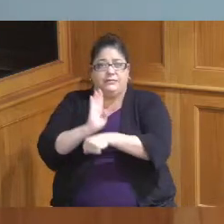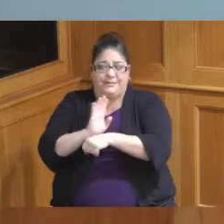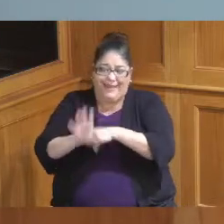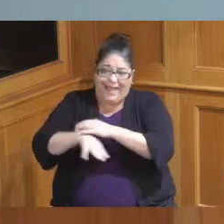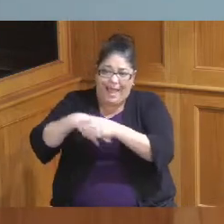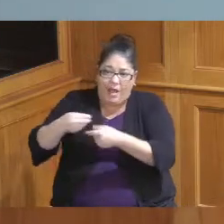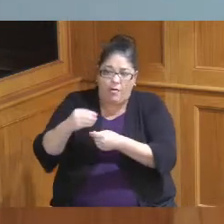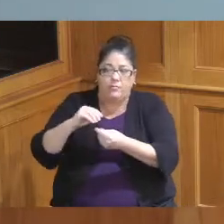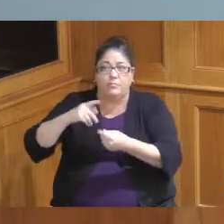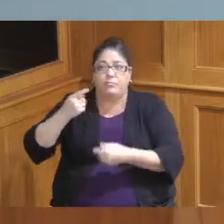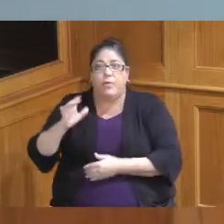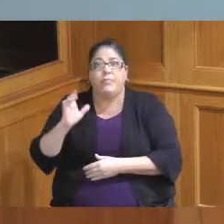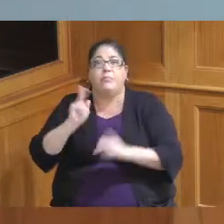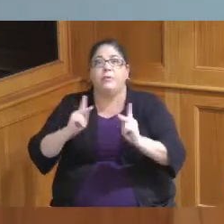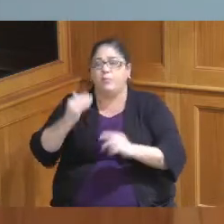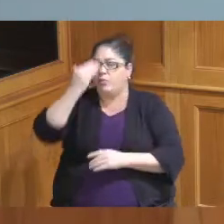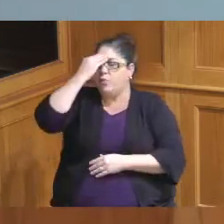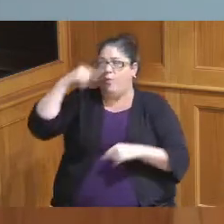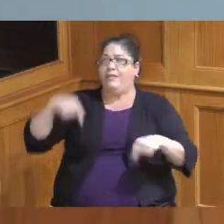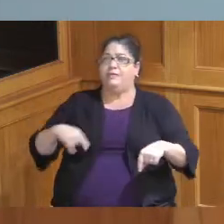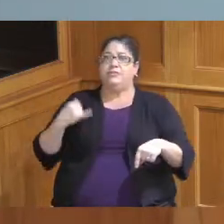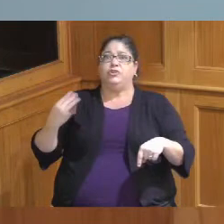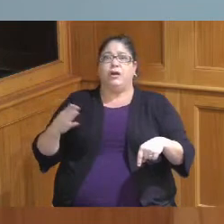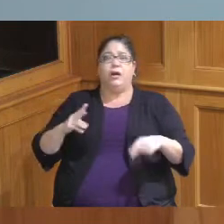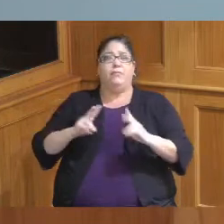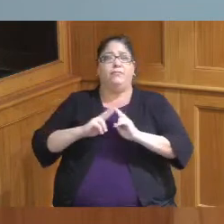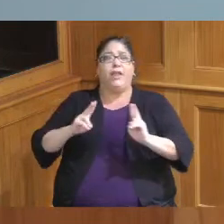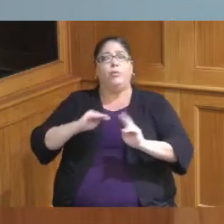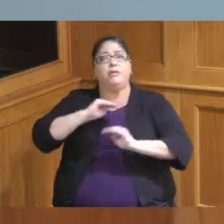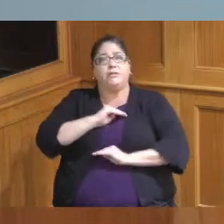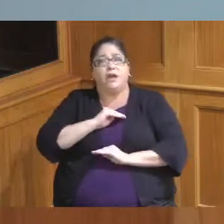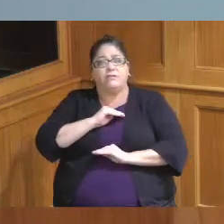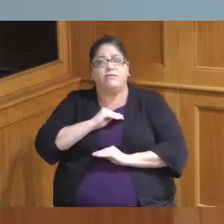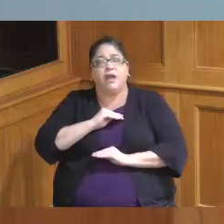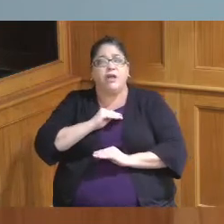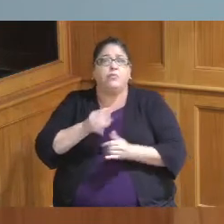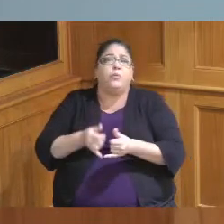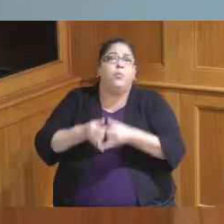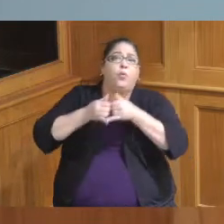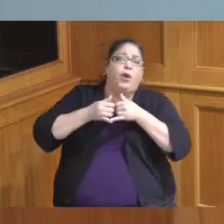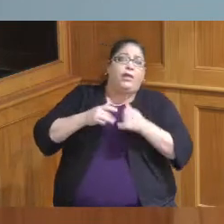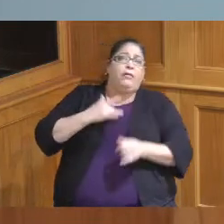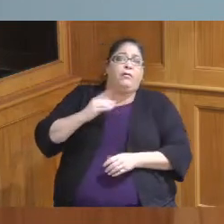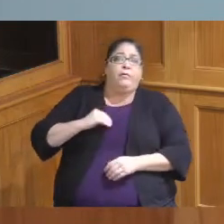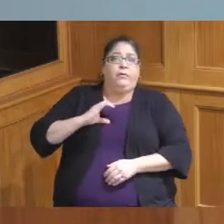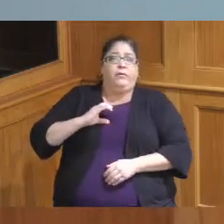people know that this is a viable very satisfying rewarding career that people need to look at and